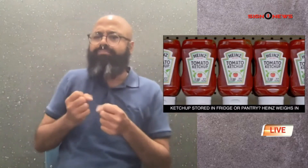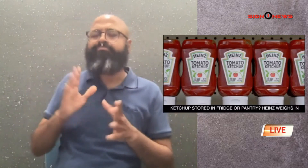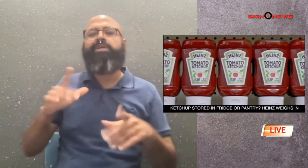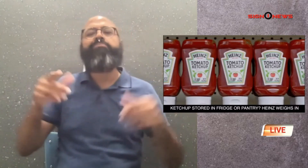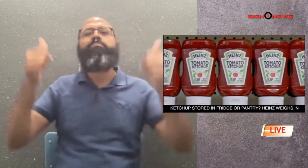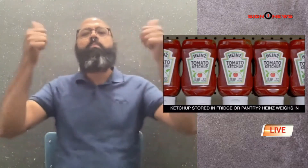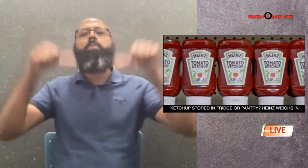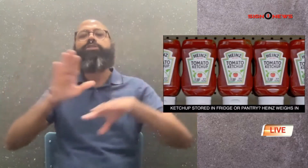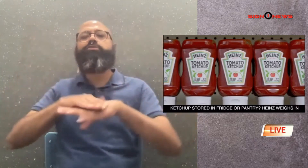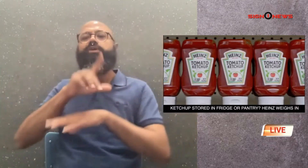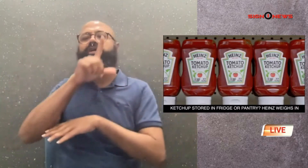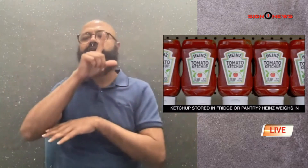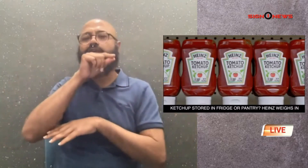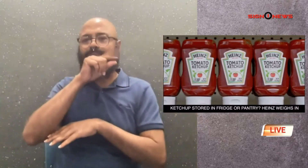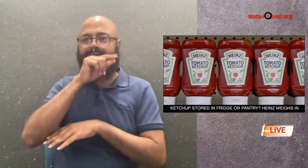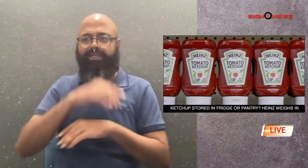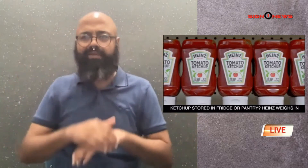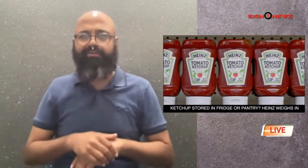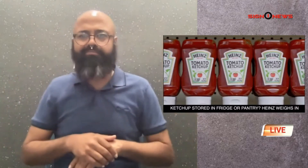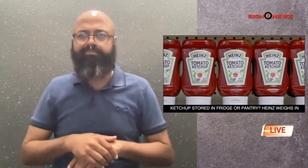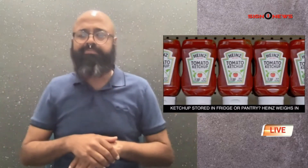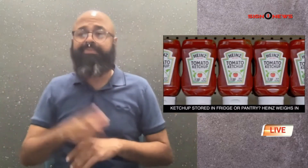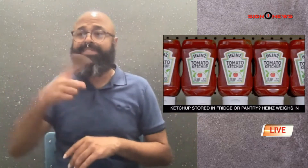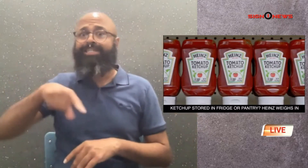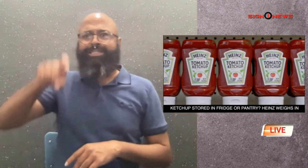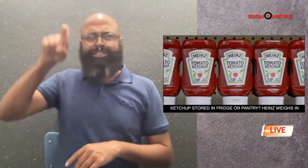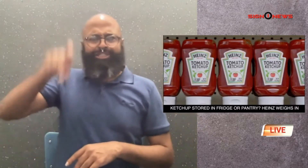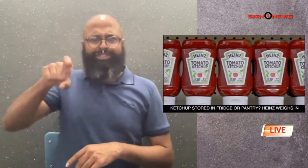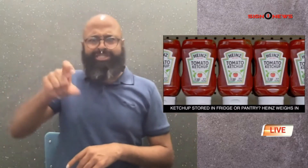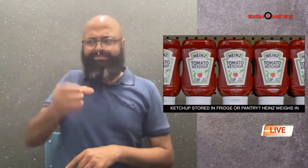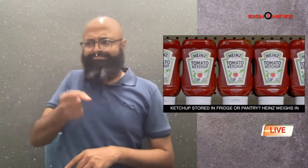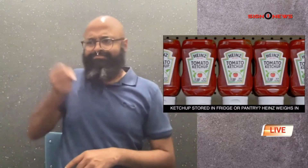It should be kept in the fridge after opening the bottle